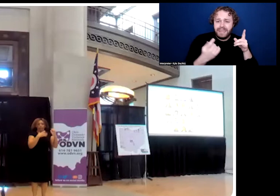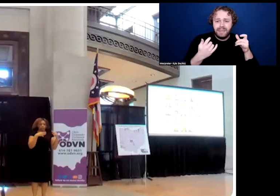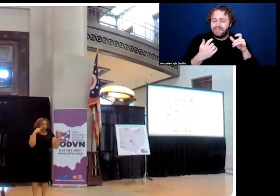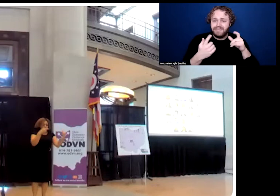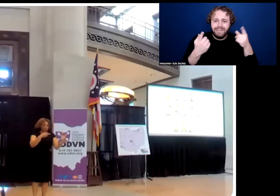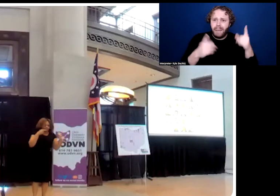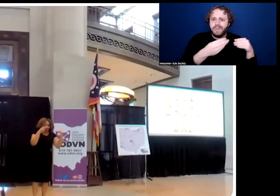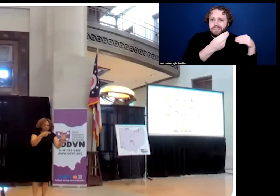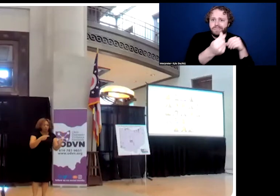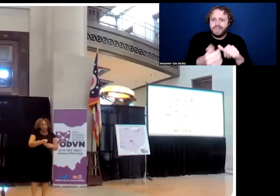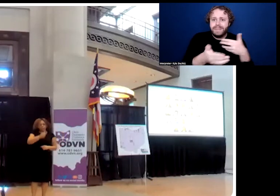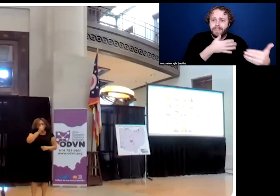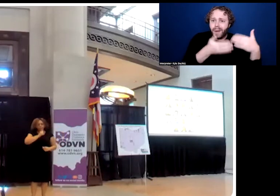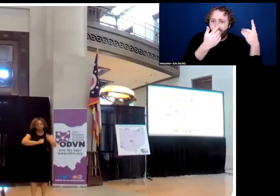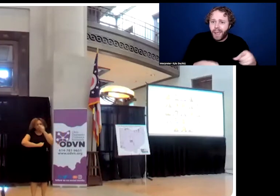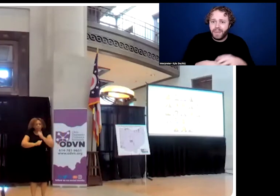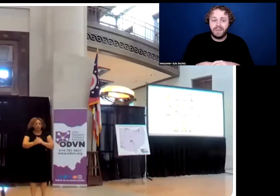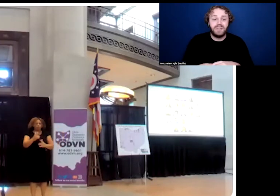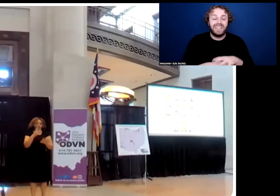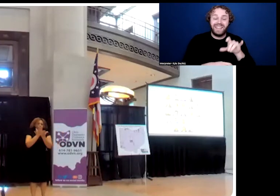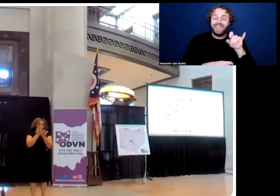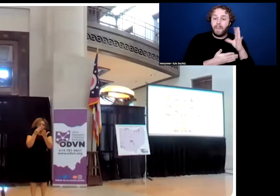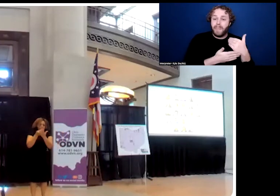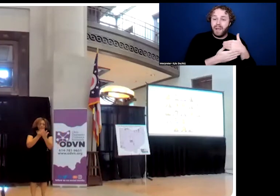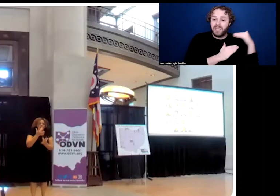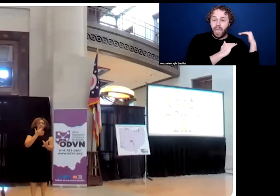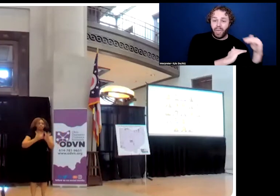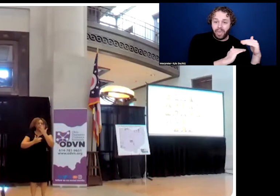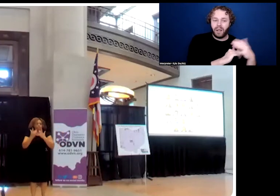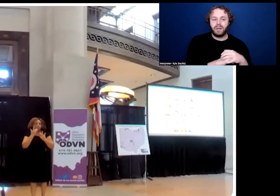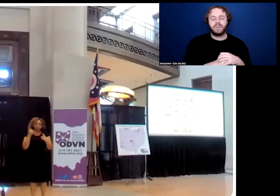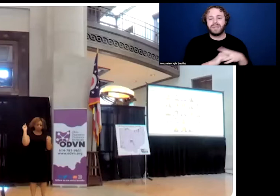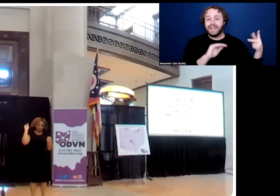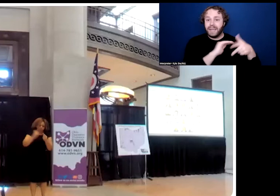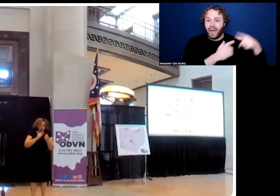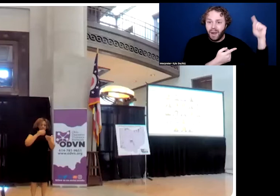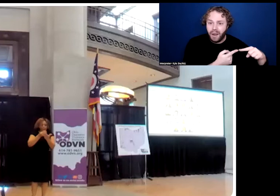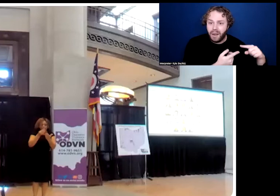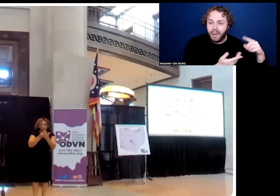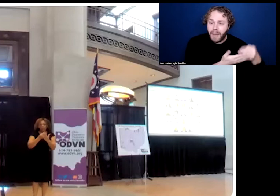You persevere through tight budgets and cuts in those budgets. The challenge of caring for and keeping victims